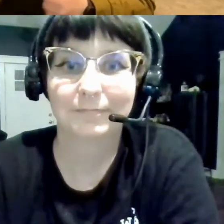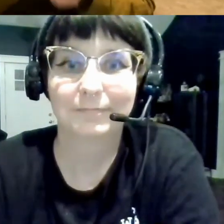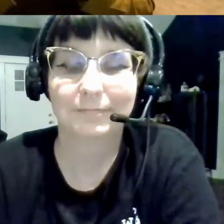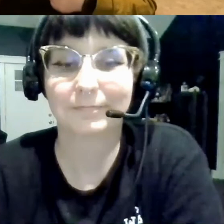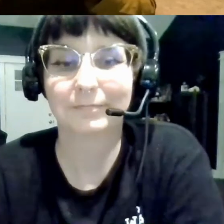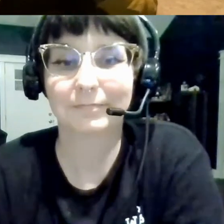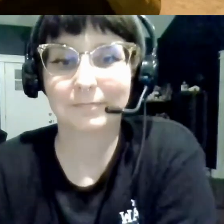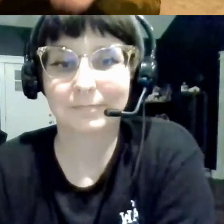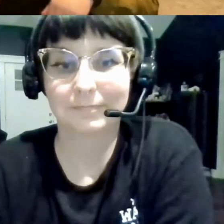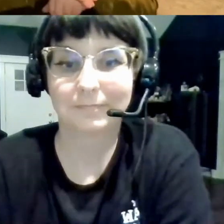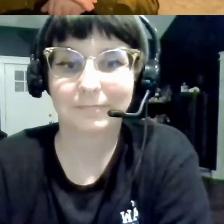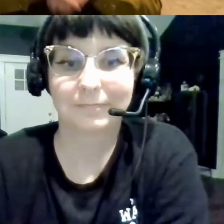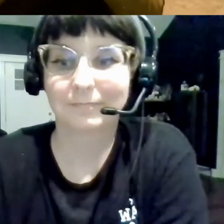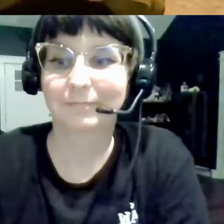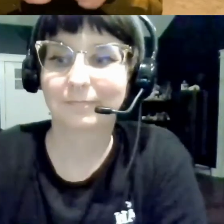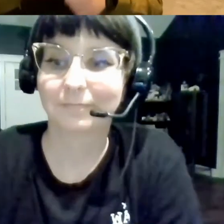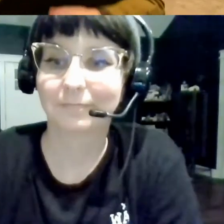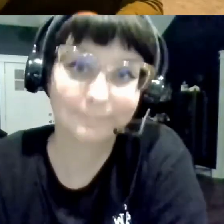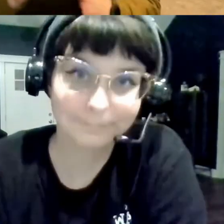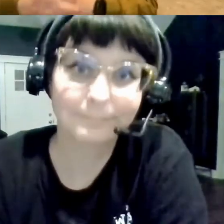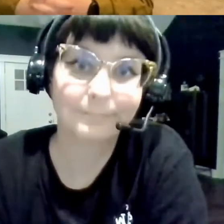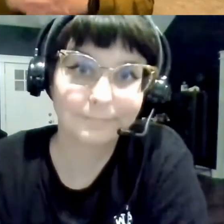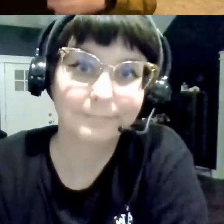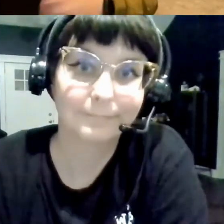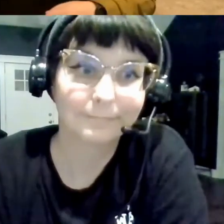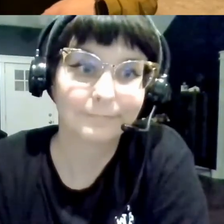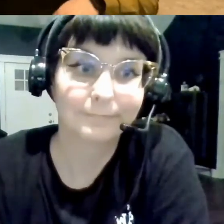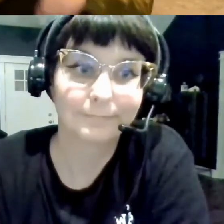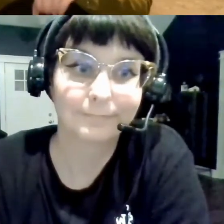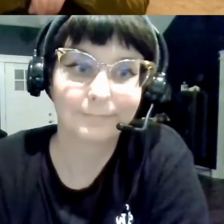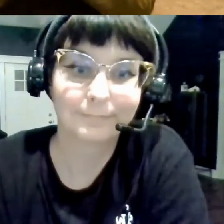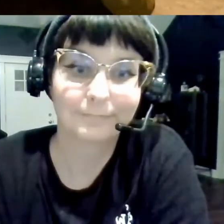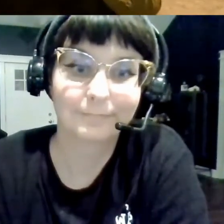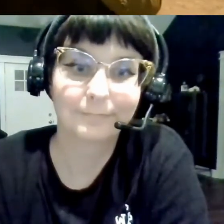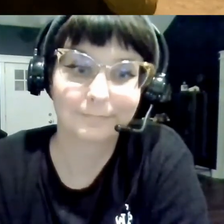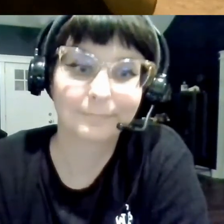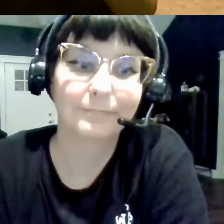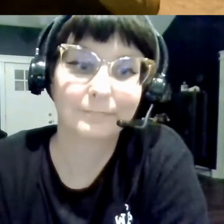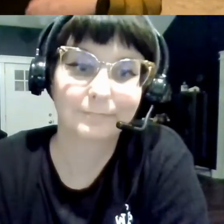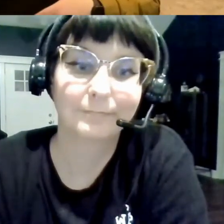We really, really appreciate you being here. Have a good night, everybody. Thank you again for spending your evening with us,